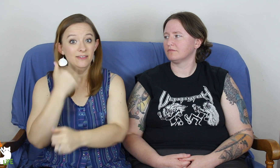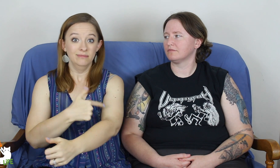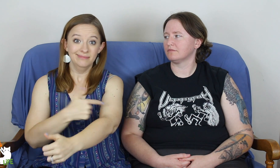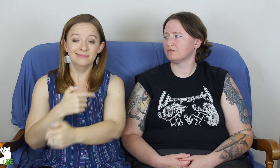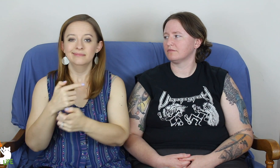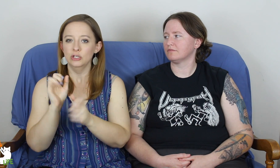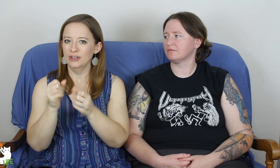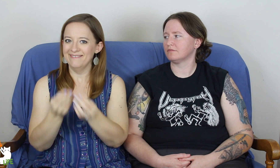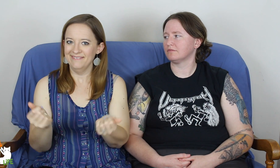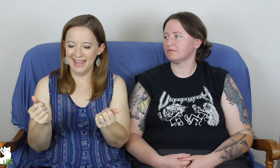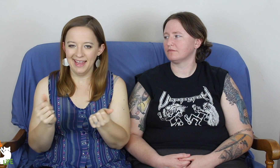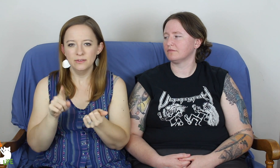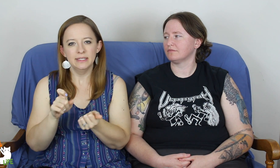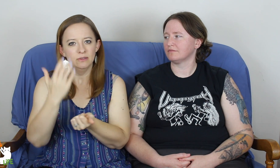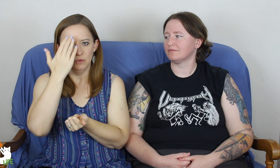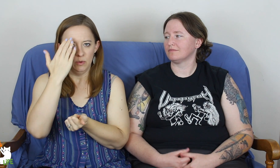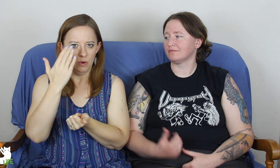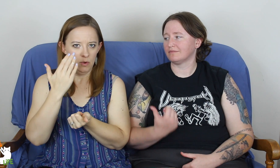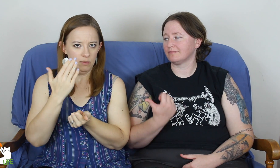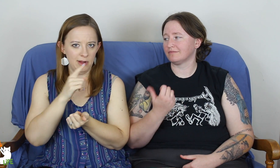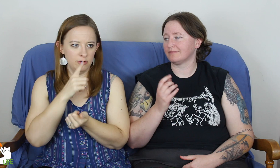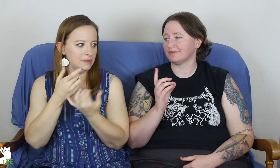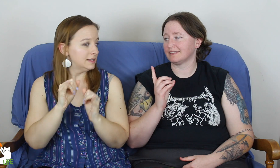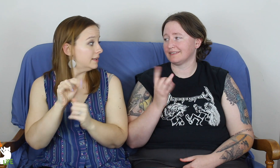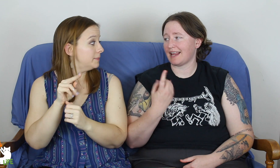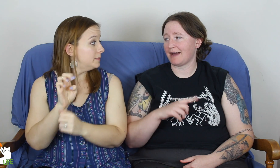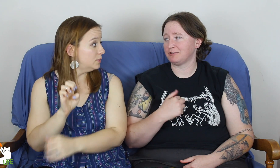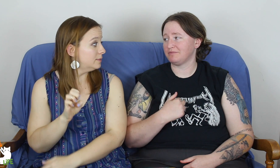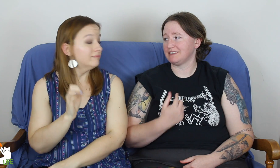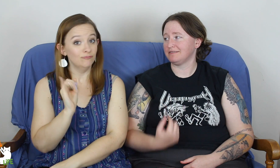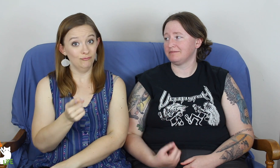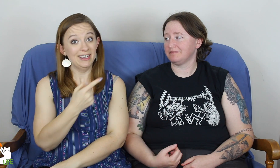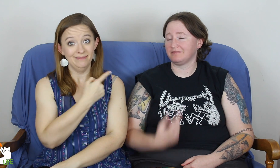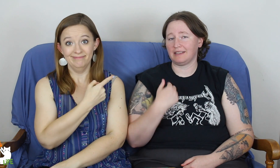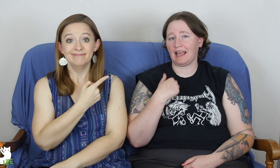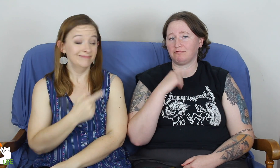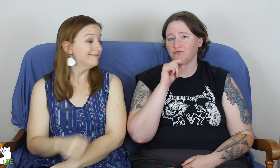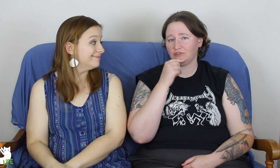but sometimes that can fade. So you never know. [JE] Yeah, like it happened to me.